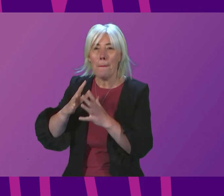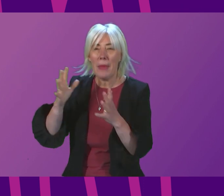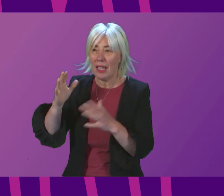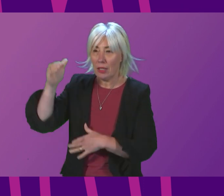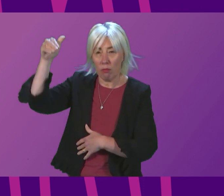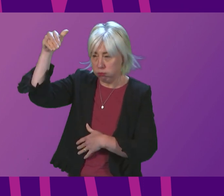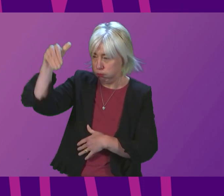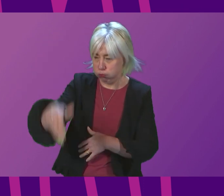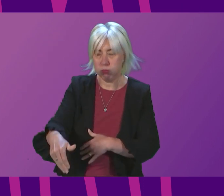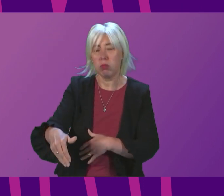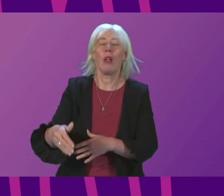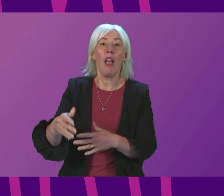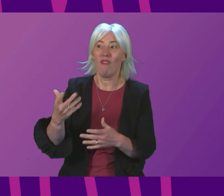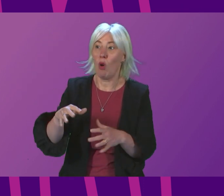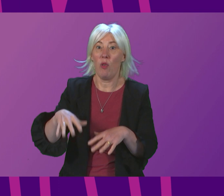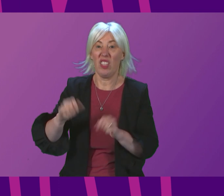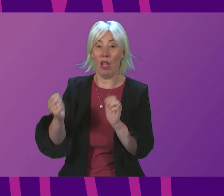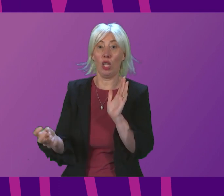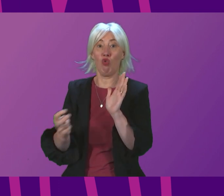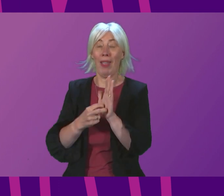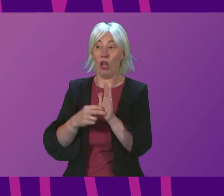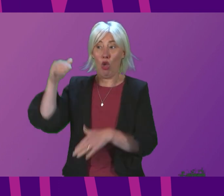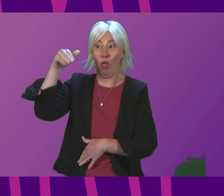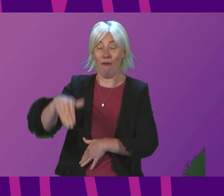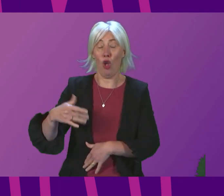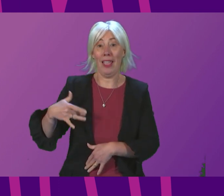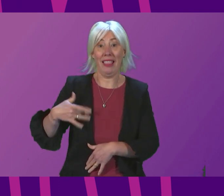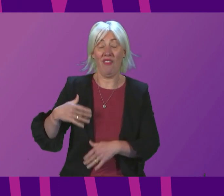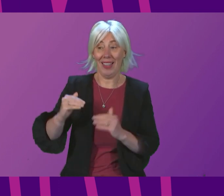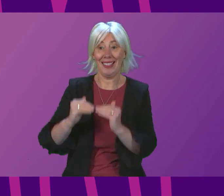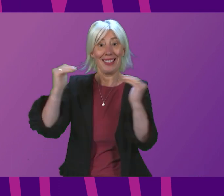standards since records began, what can the Scottish Government do to build on what we